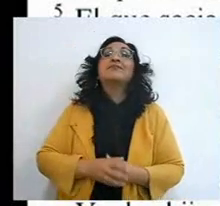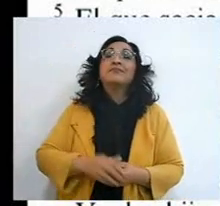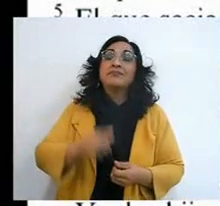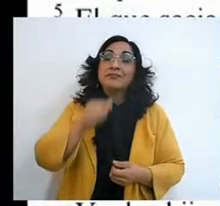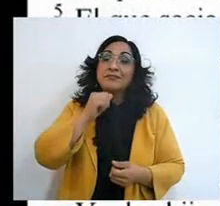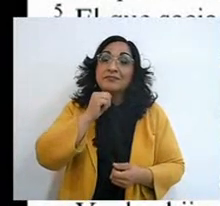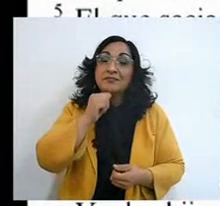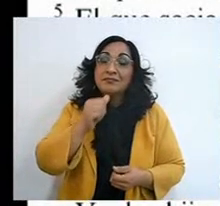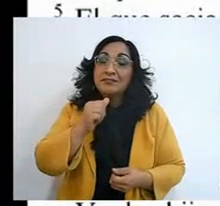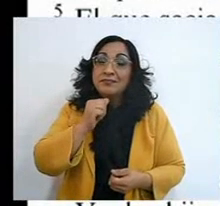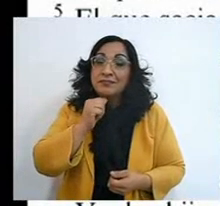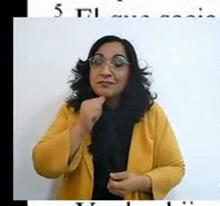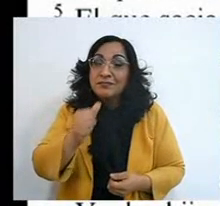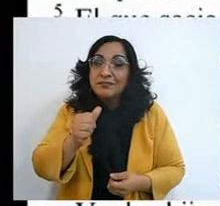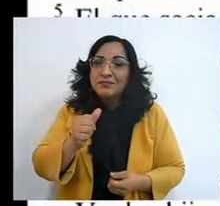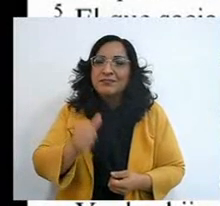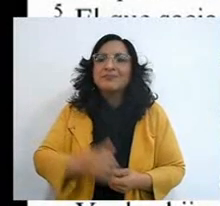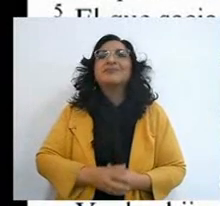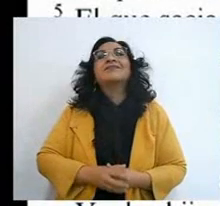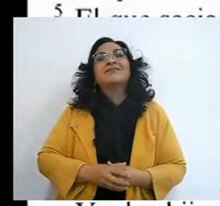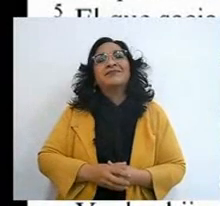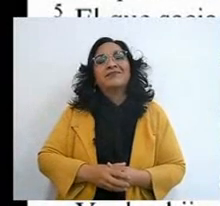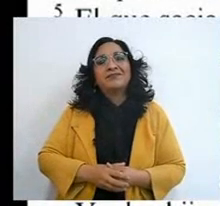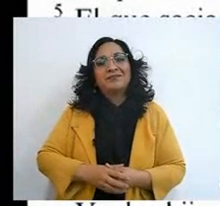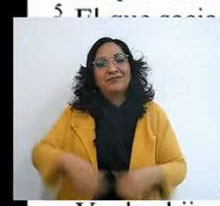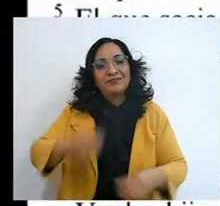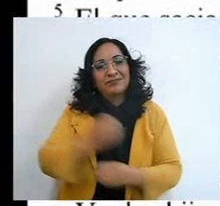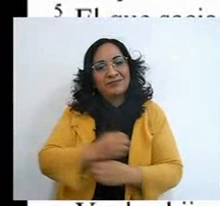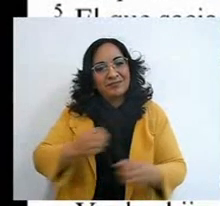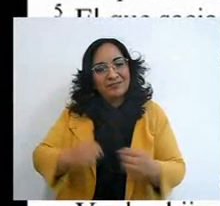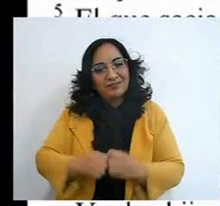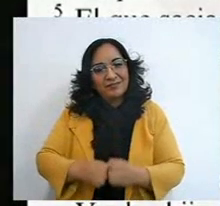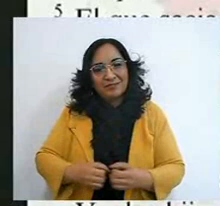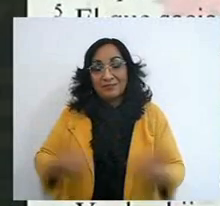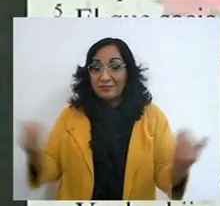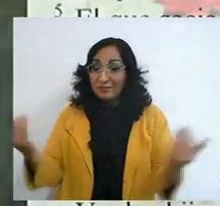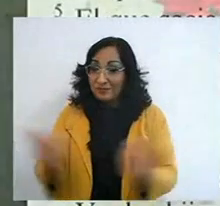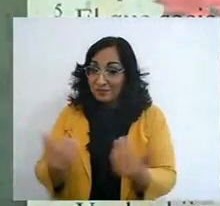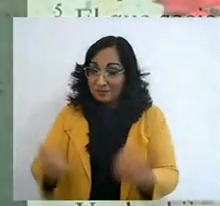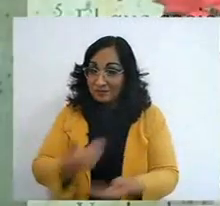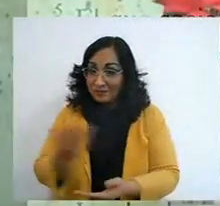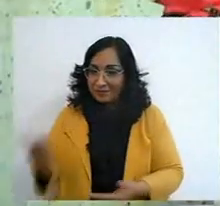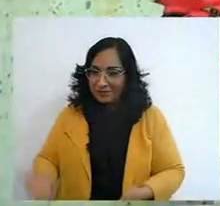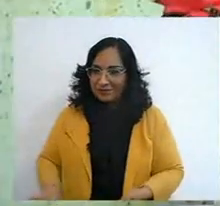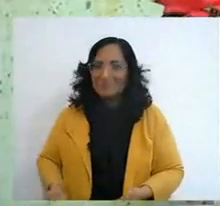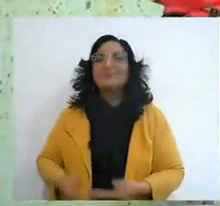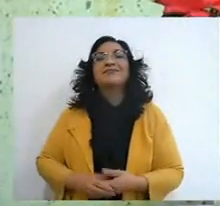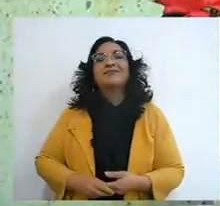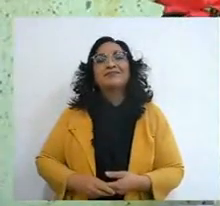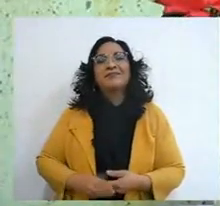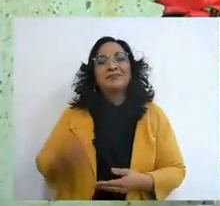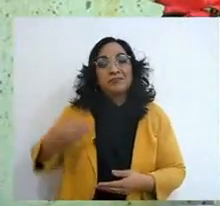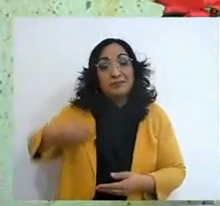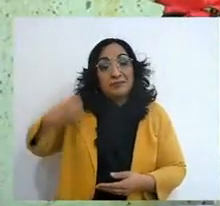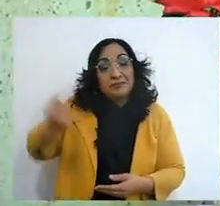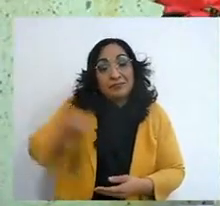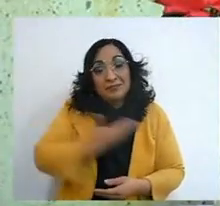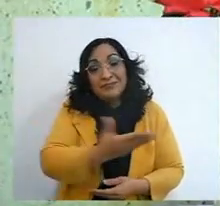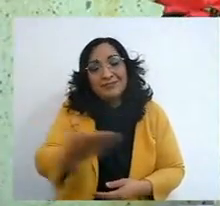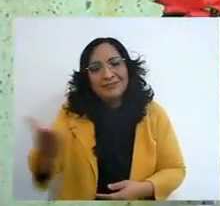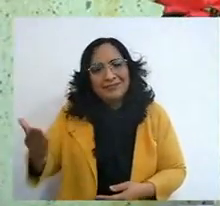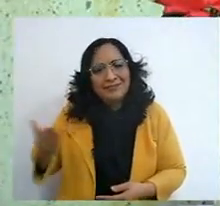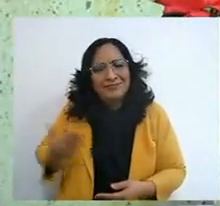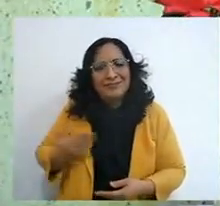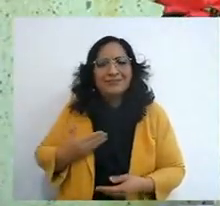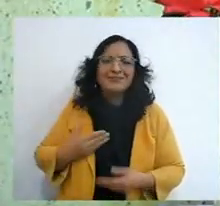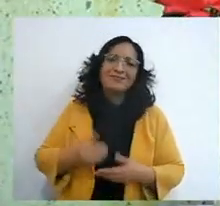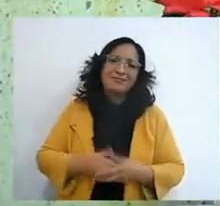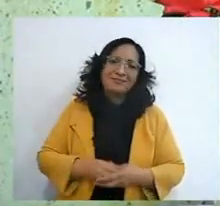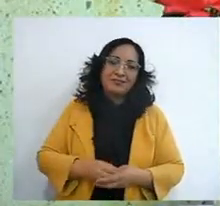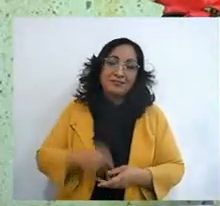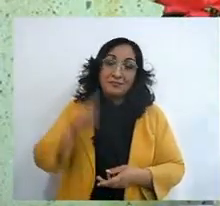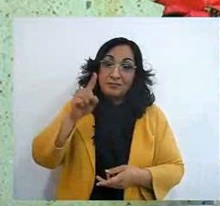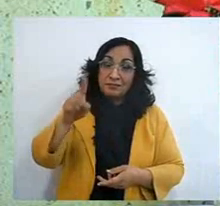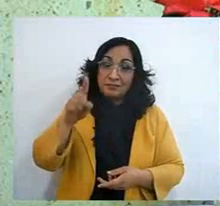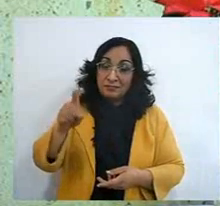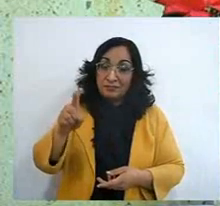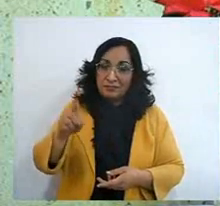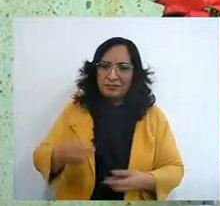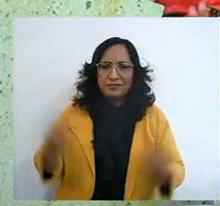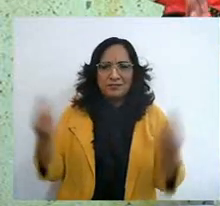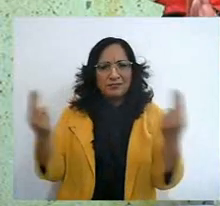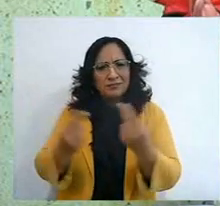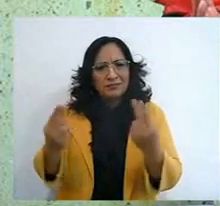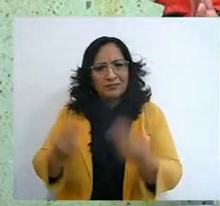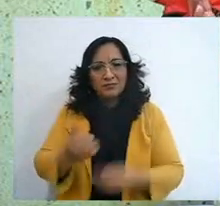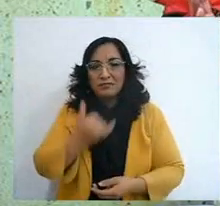so let's do it, and if we have to apologize, let's do it, if we have to apologize too,